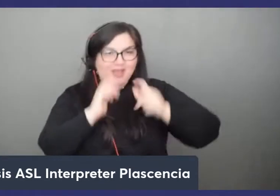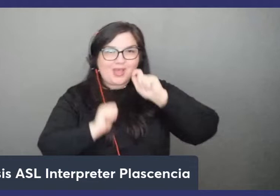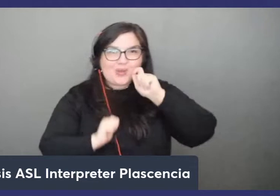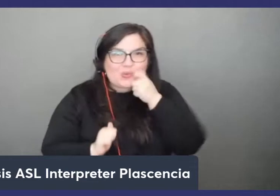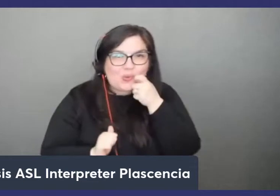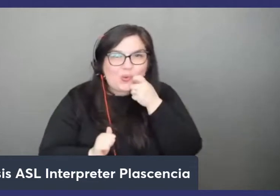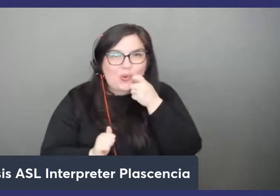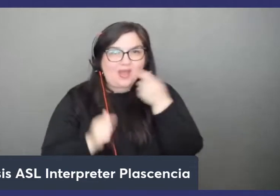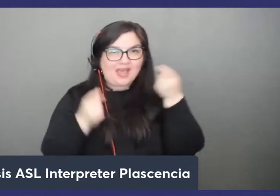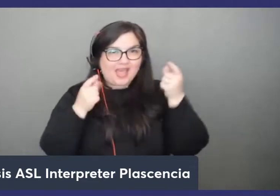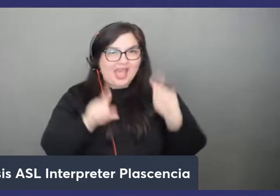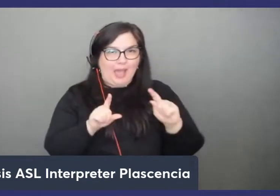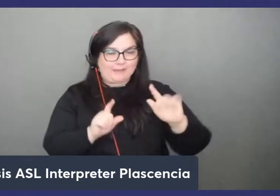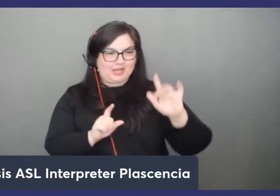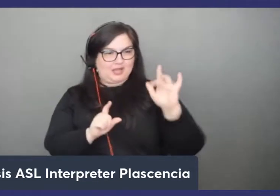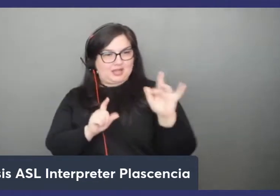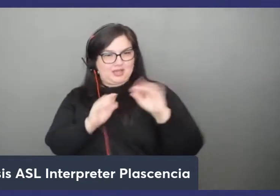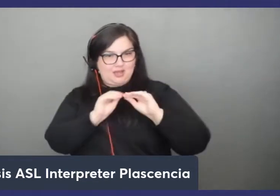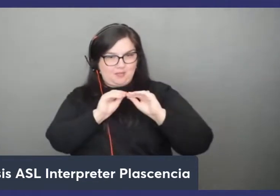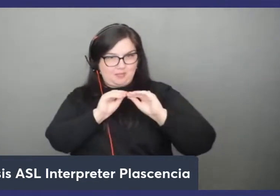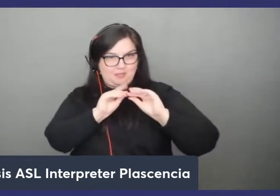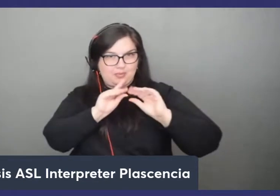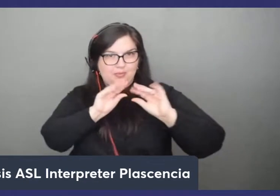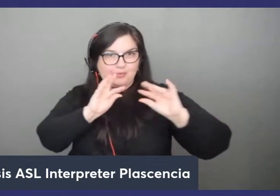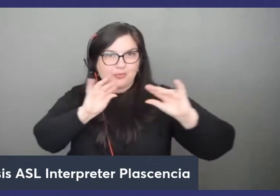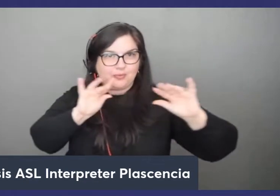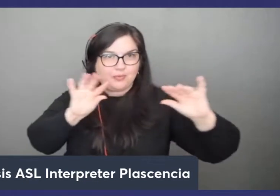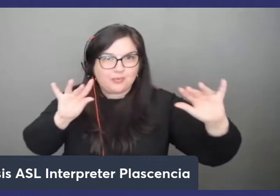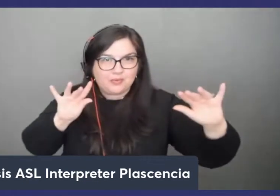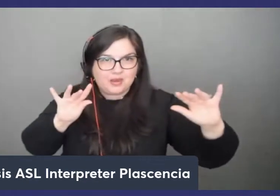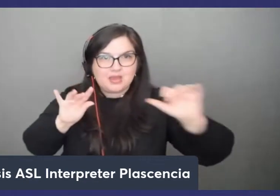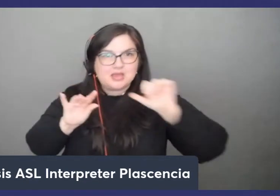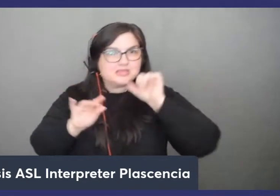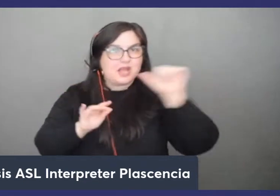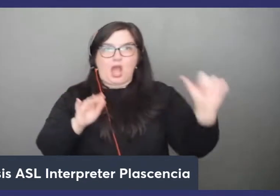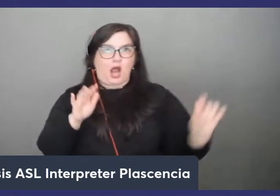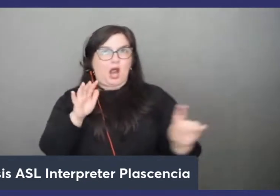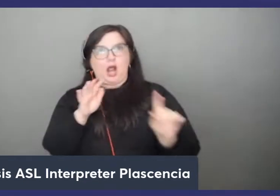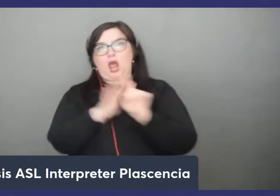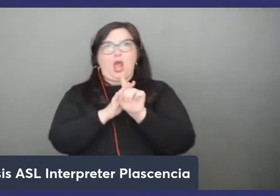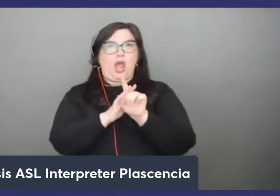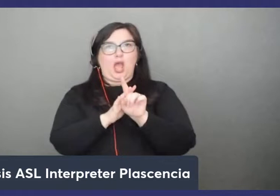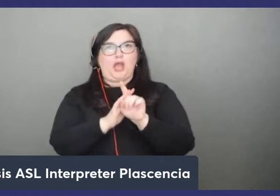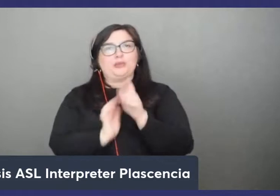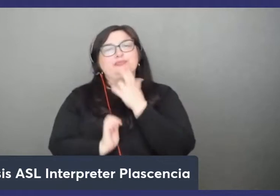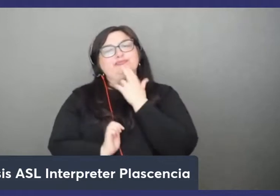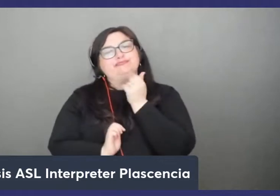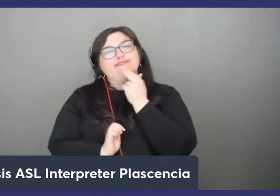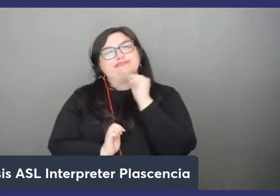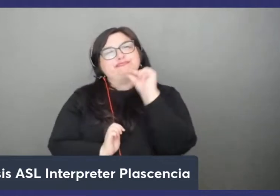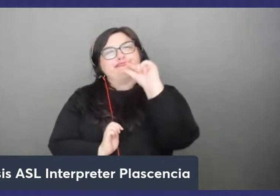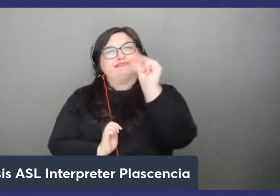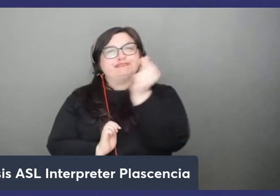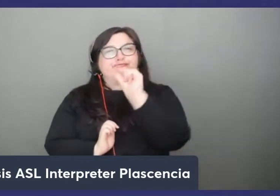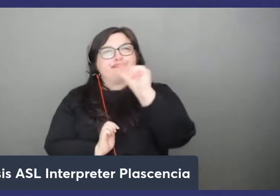a button and you deploy this backend, you're not like spinning up just one little kind of loose architecture, you're actually spinning up a well,